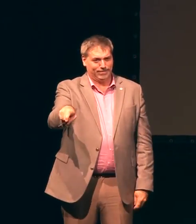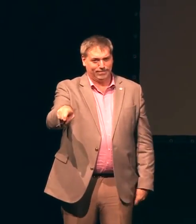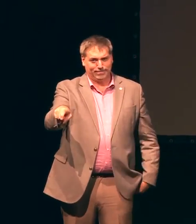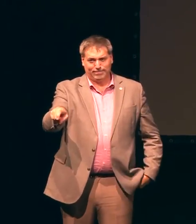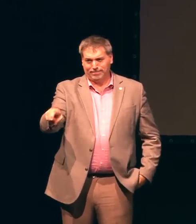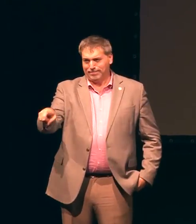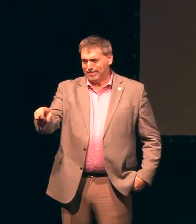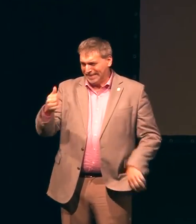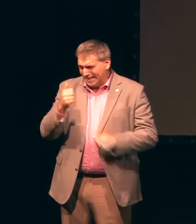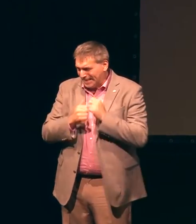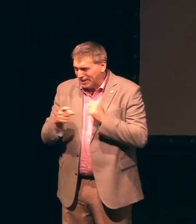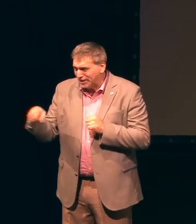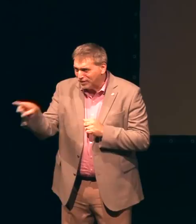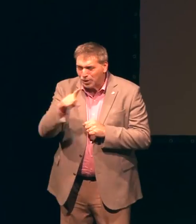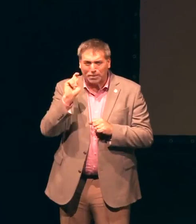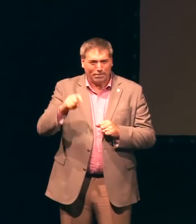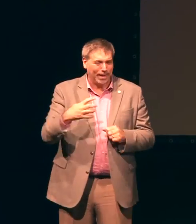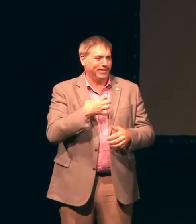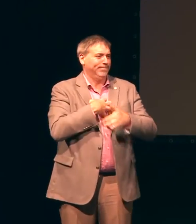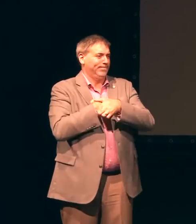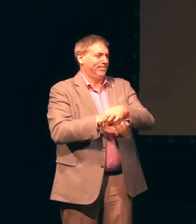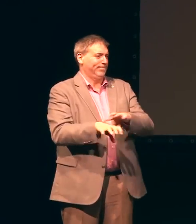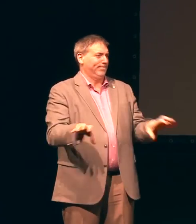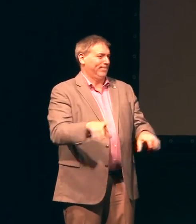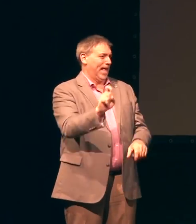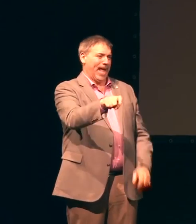and we have to turn that complaining into action.